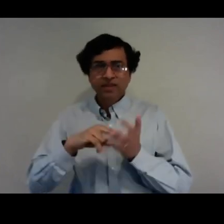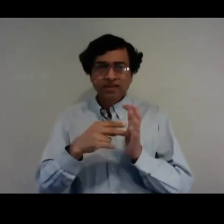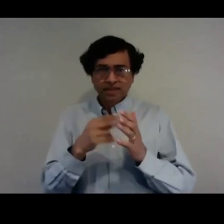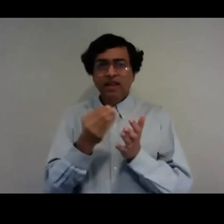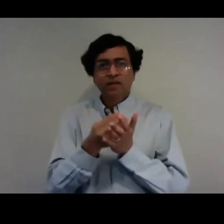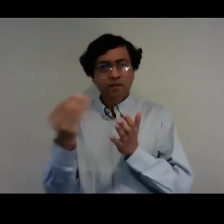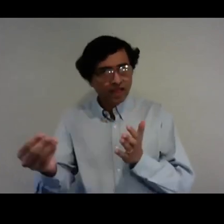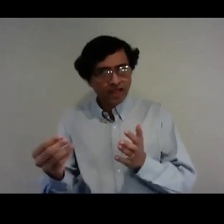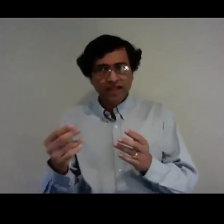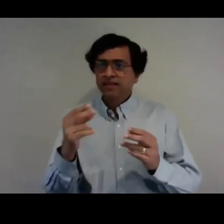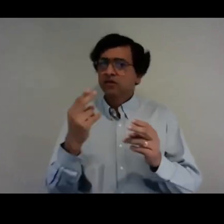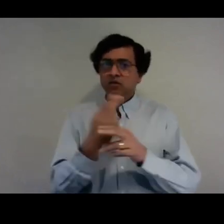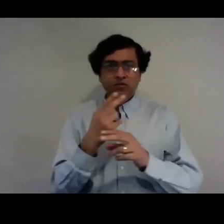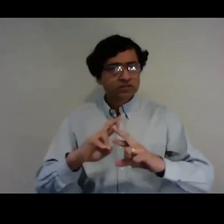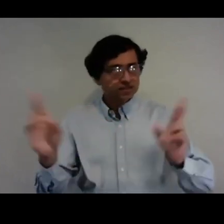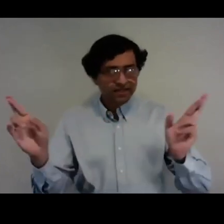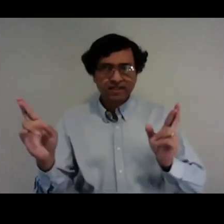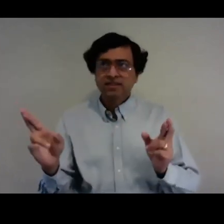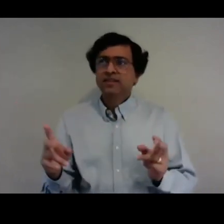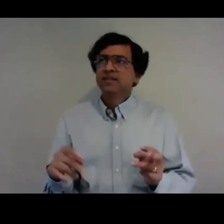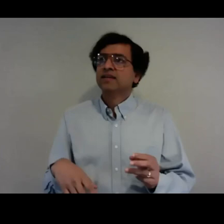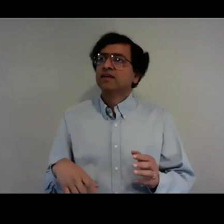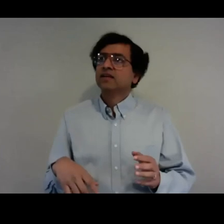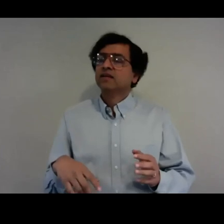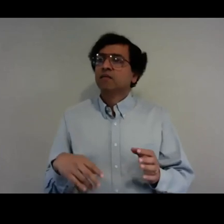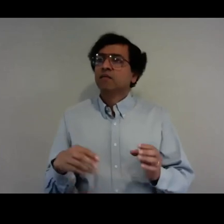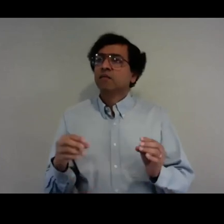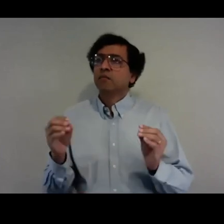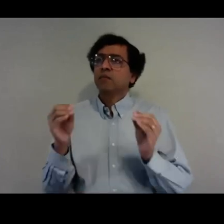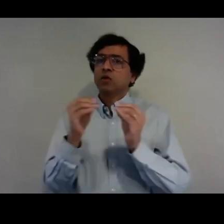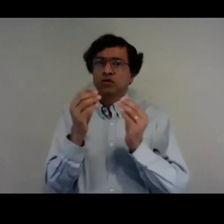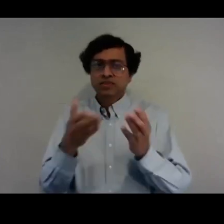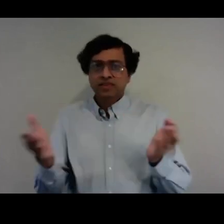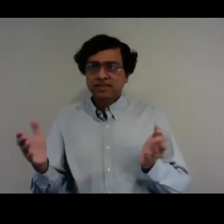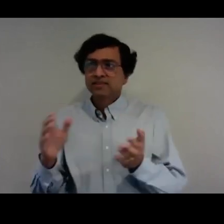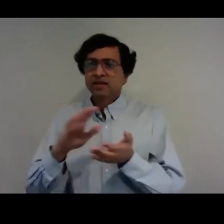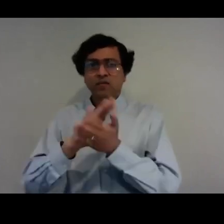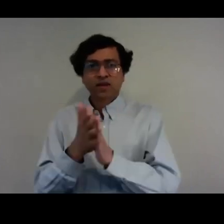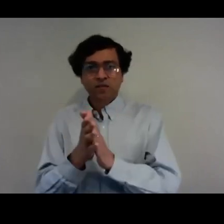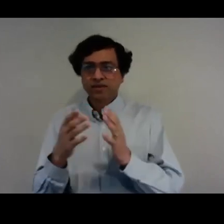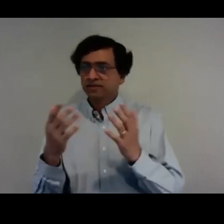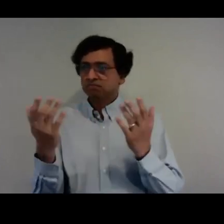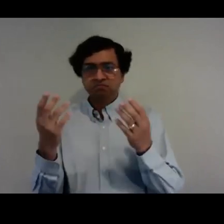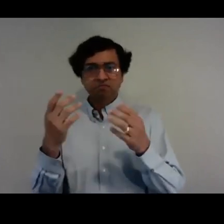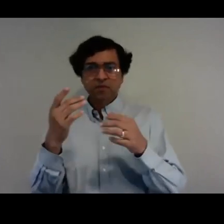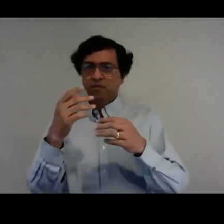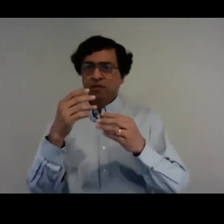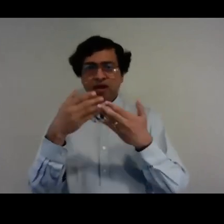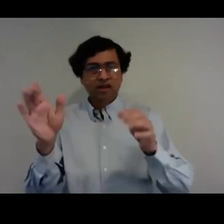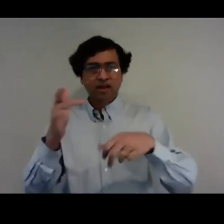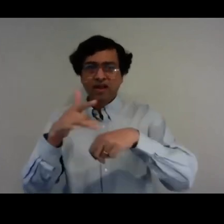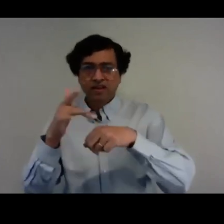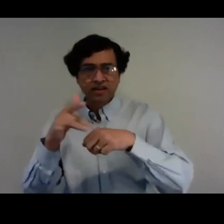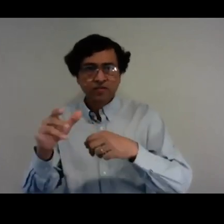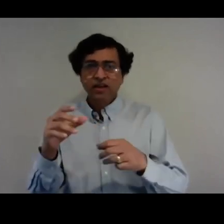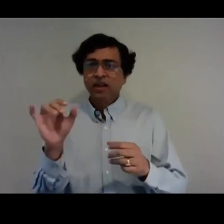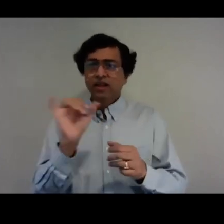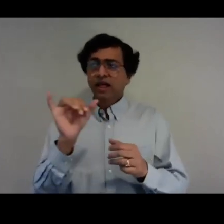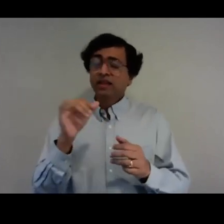There's not a lot of off-the-shelf things that can necessarily be bought that are already well tailored.